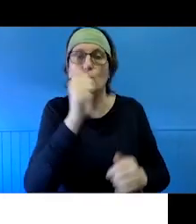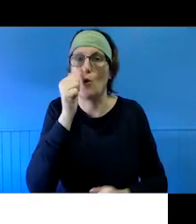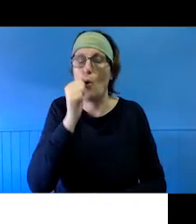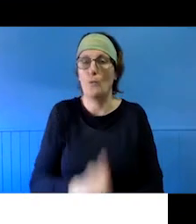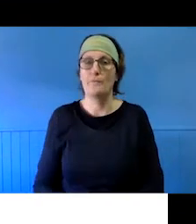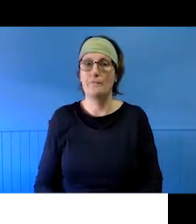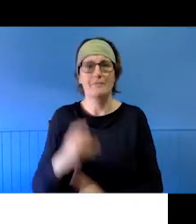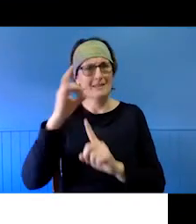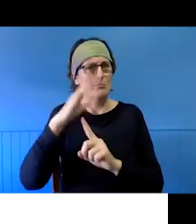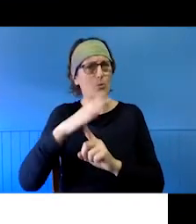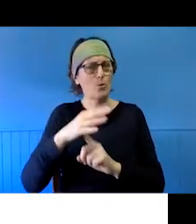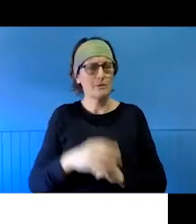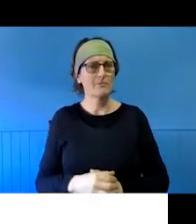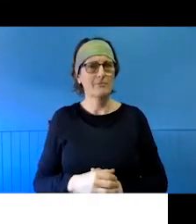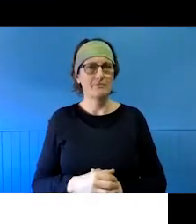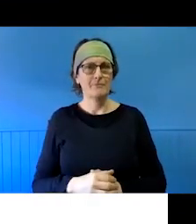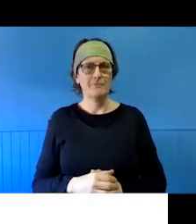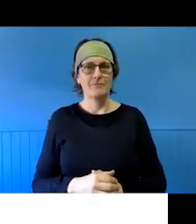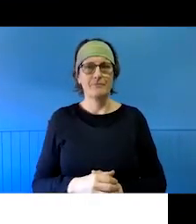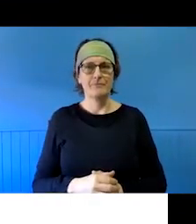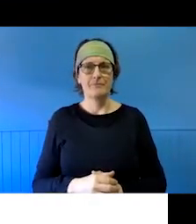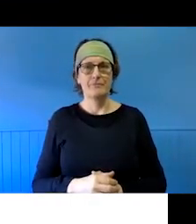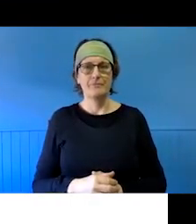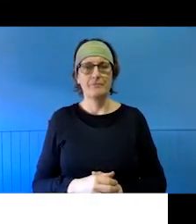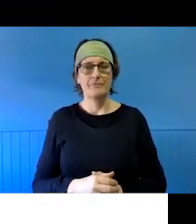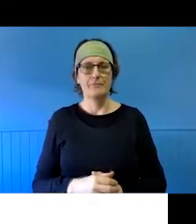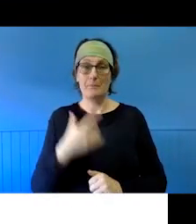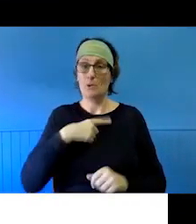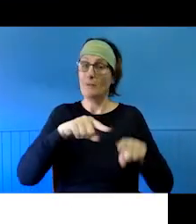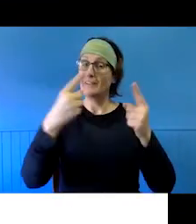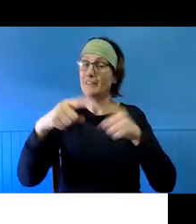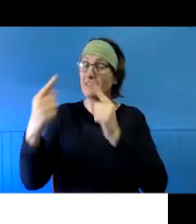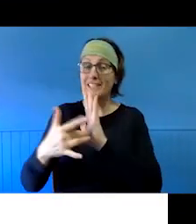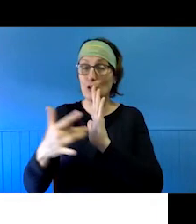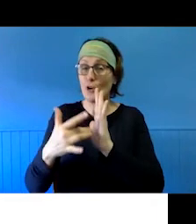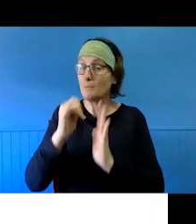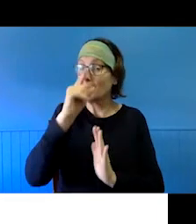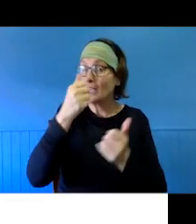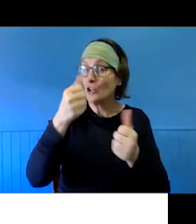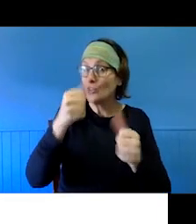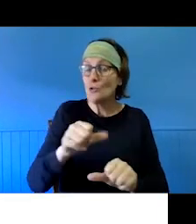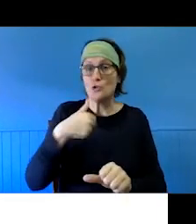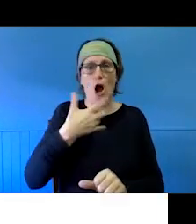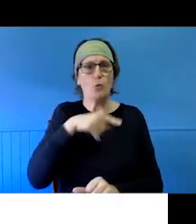All of those aspects come together, as especially as we look at technology. I wanted you to encourage just that little